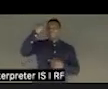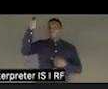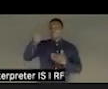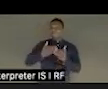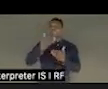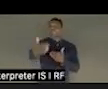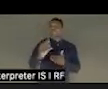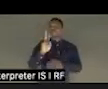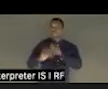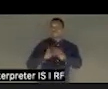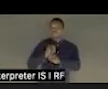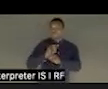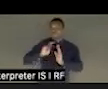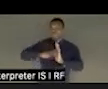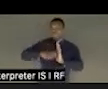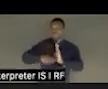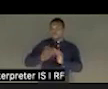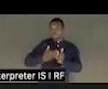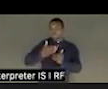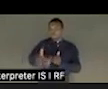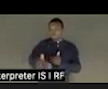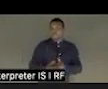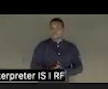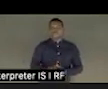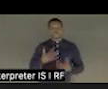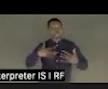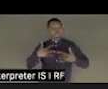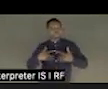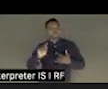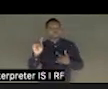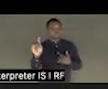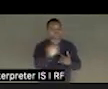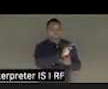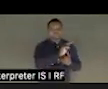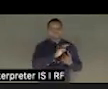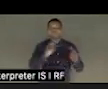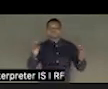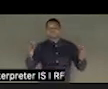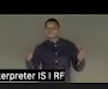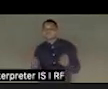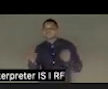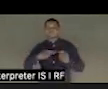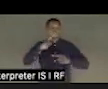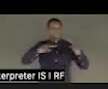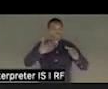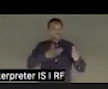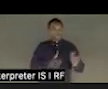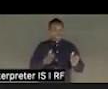and the workshops that will be coming up in the upcoming period.